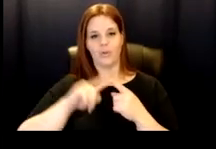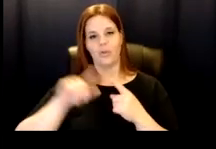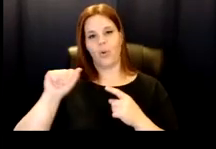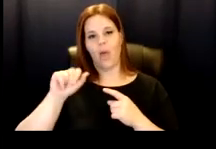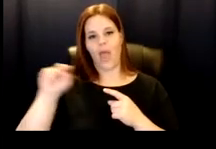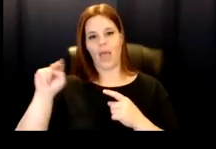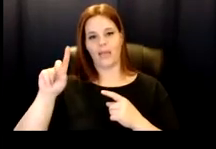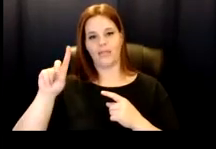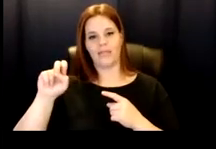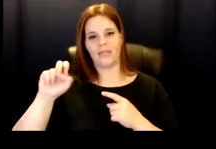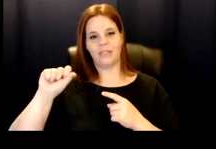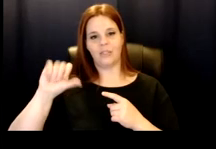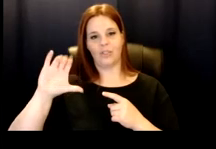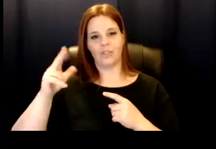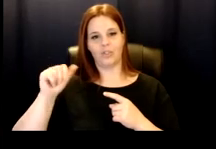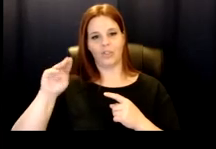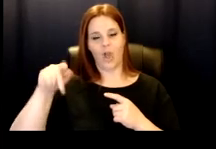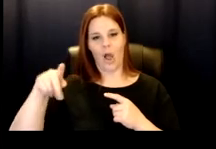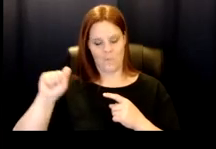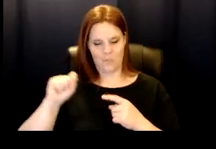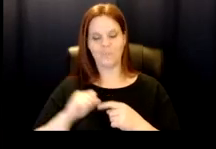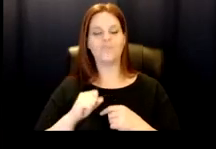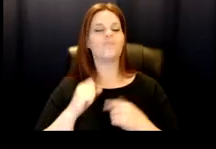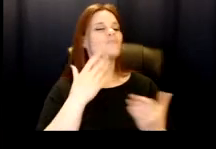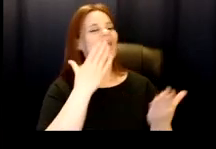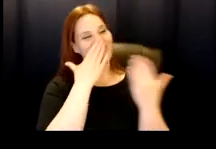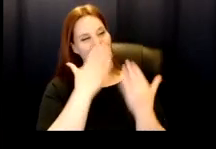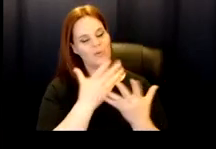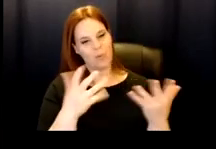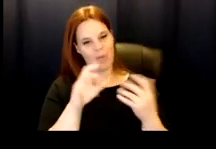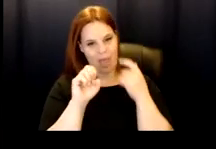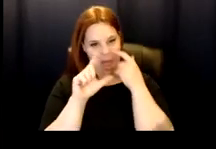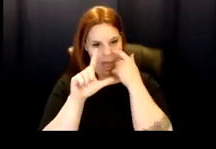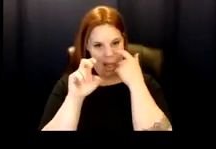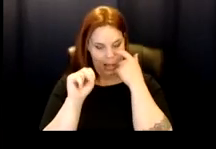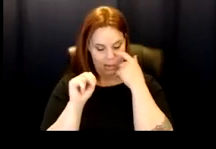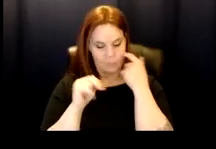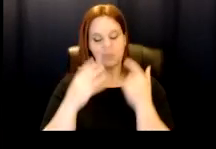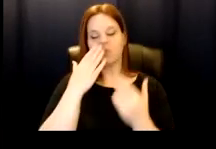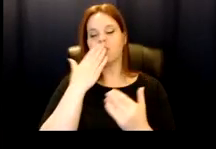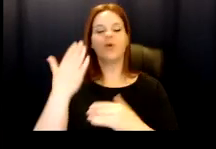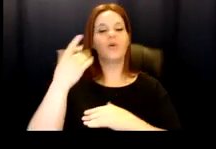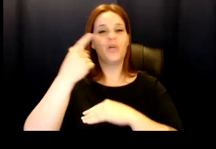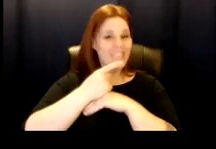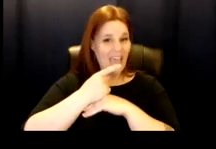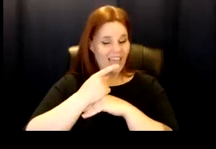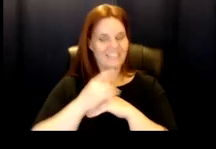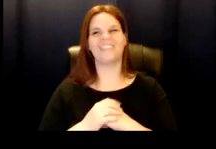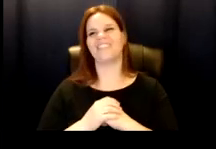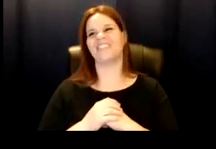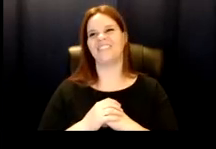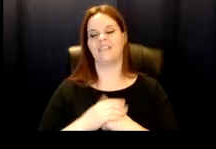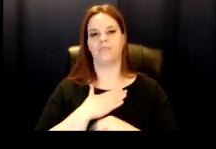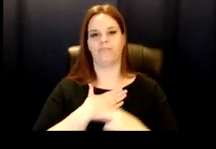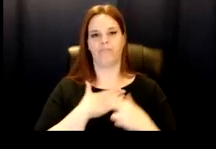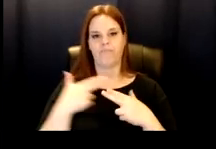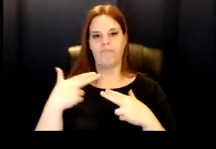Thank you so much, Ellen. Good day everybody. My name is Ann Deschamps.